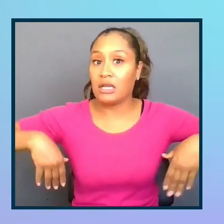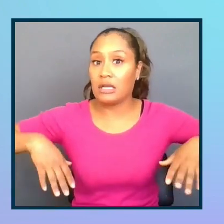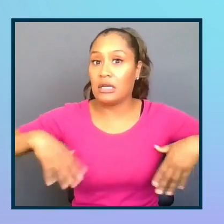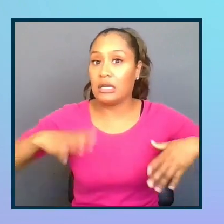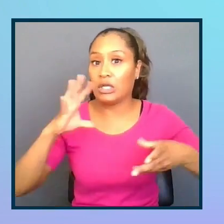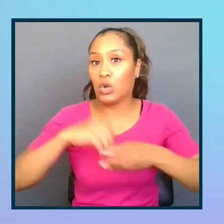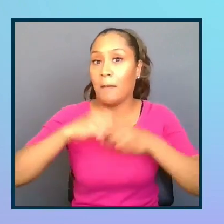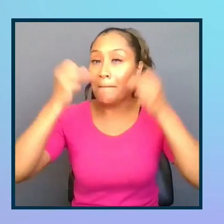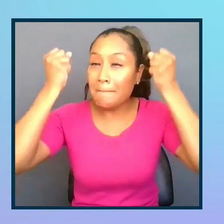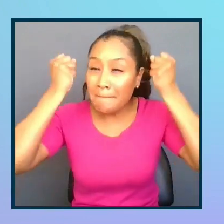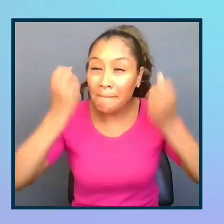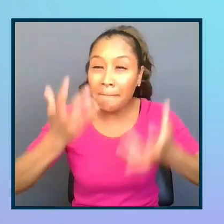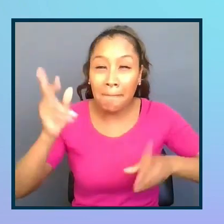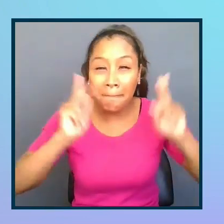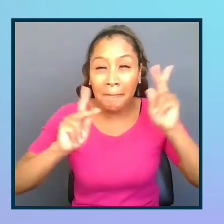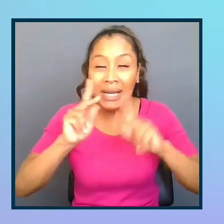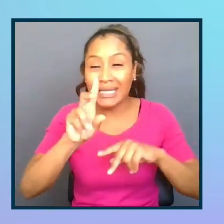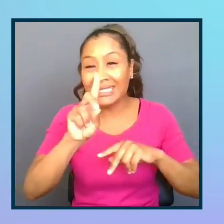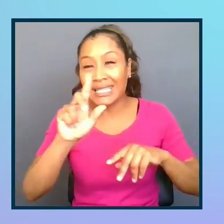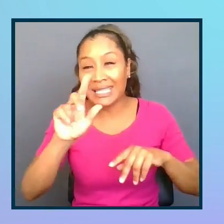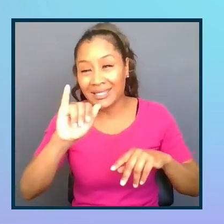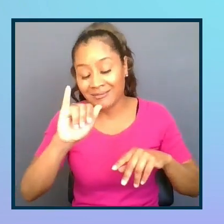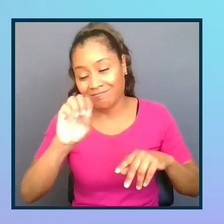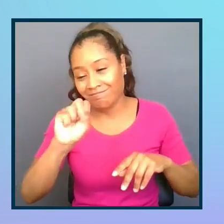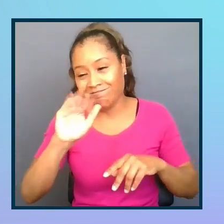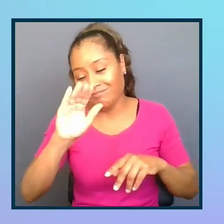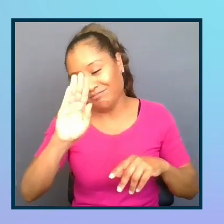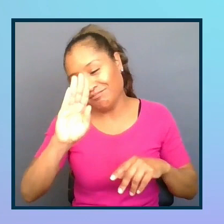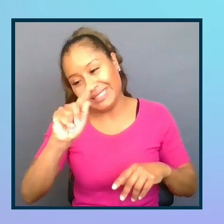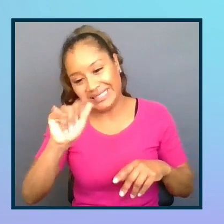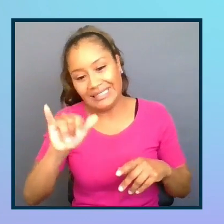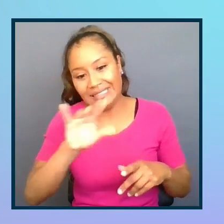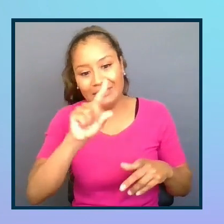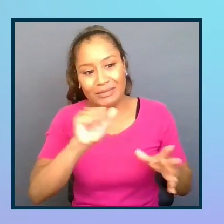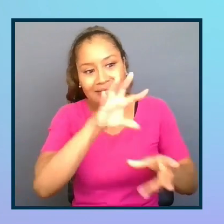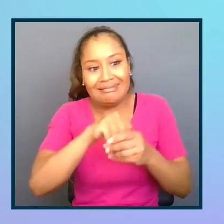with disability as yet, we've had a few projects